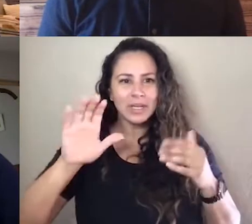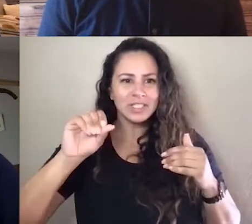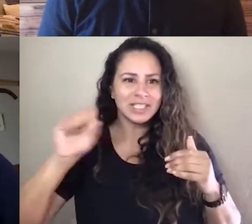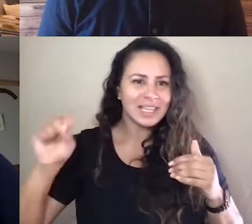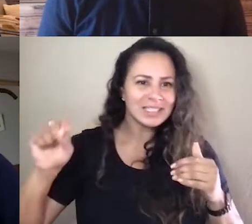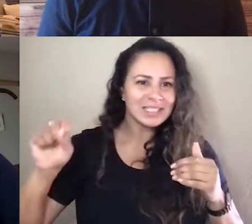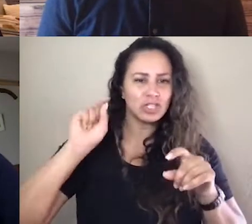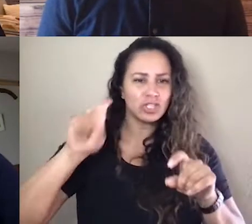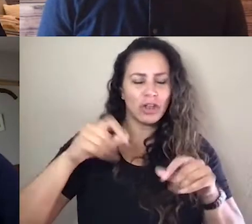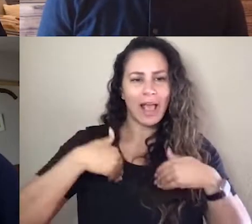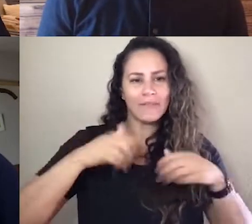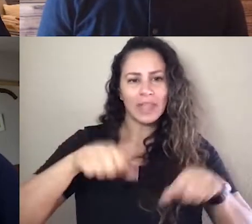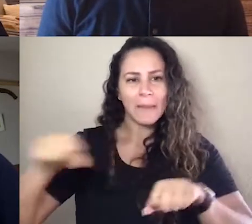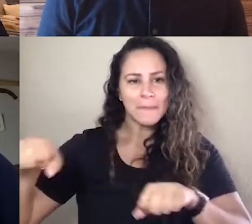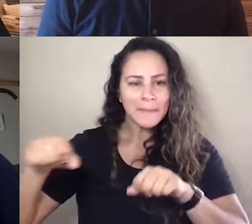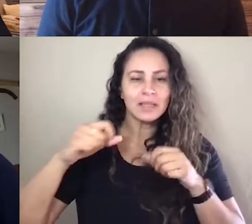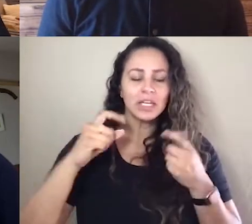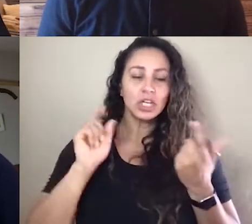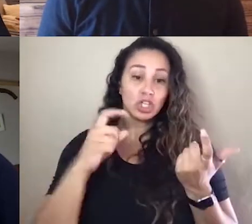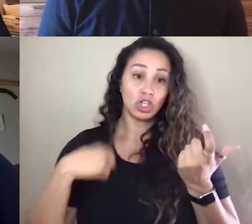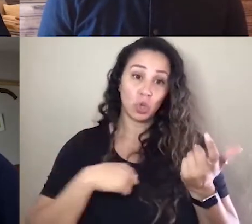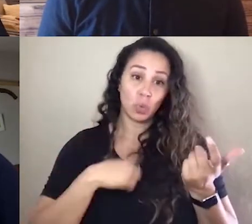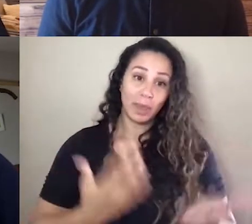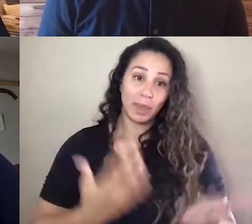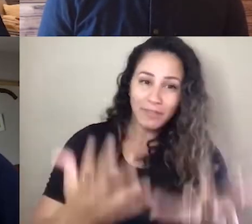PROVIDING TO THE MARKETERS AND THE CONTENT CREATORS.